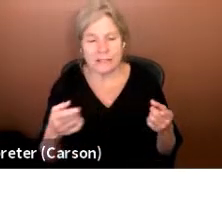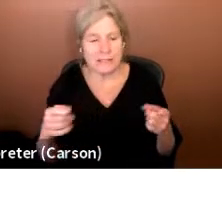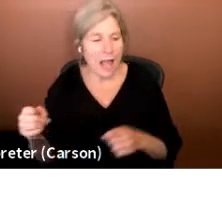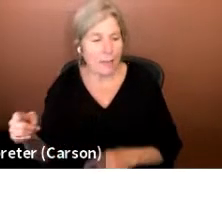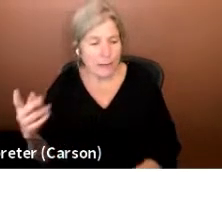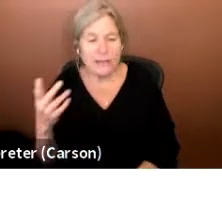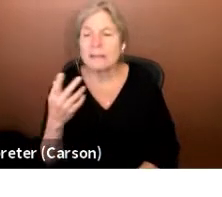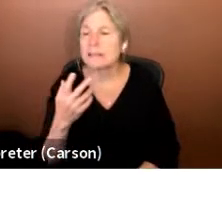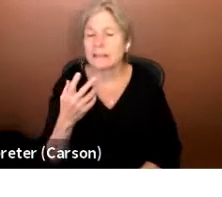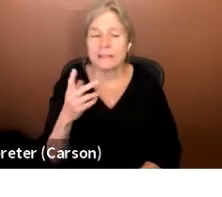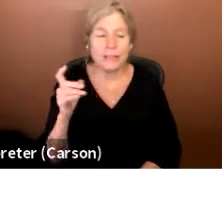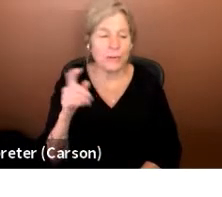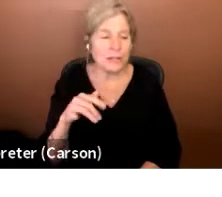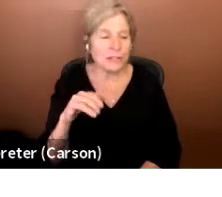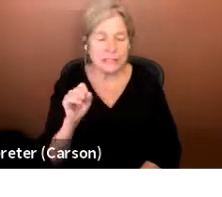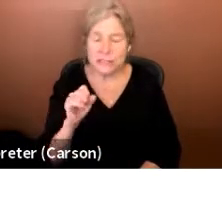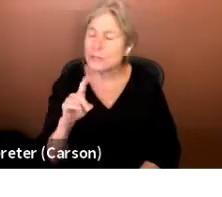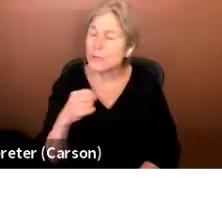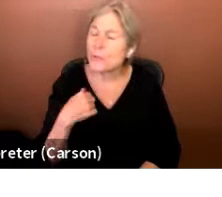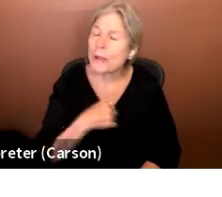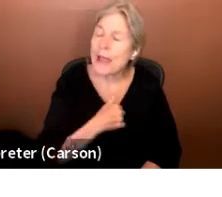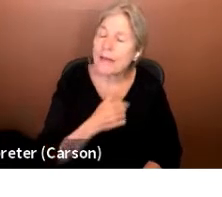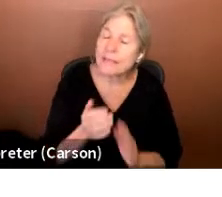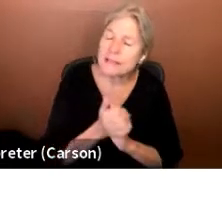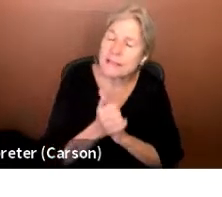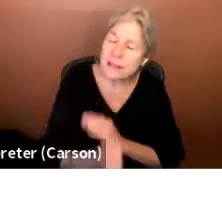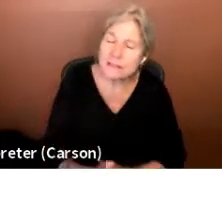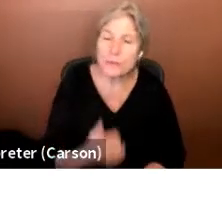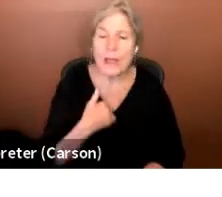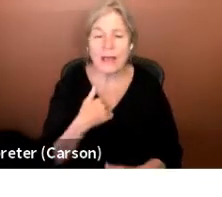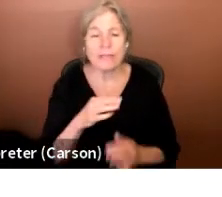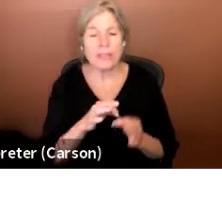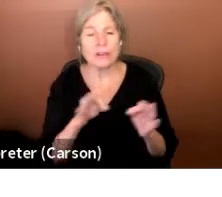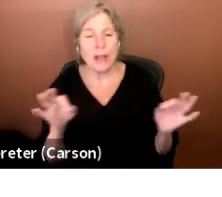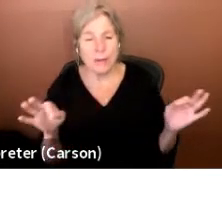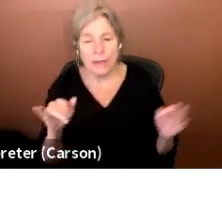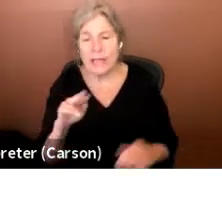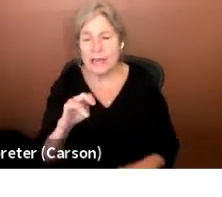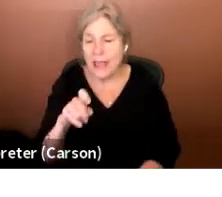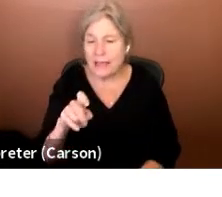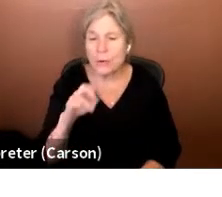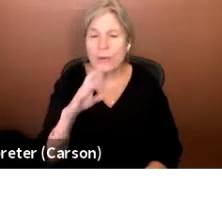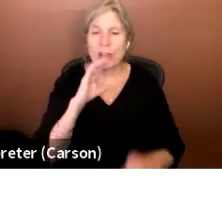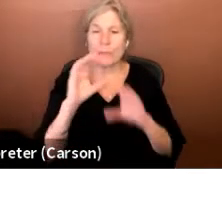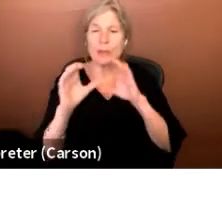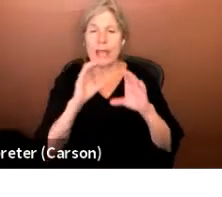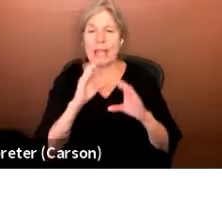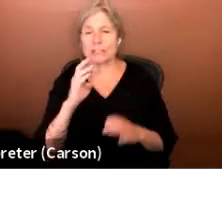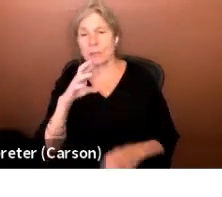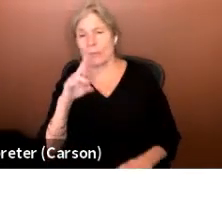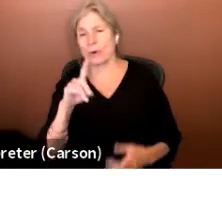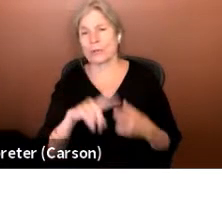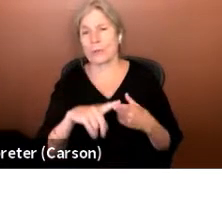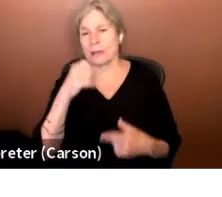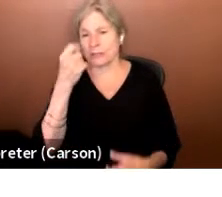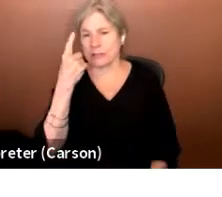The question is, do we have the skills or the grammar or the index or the communication to understand these narratives? What